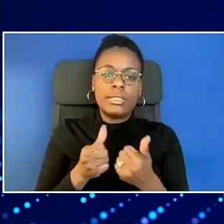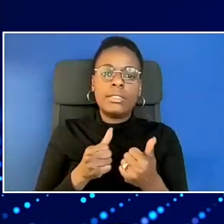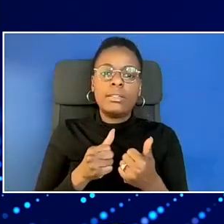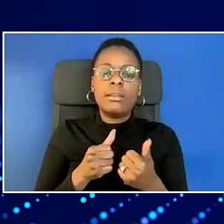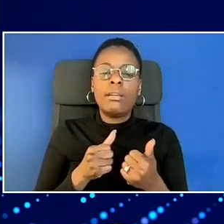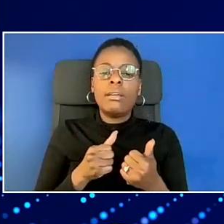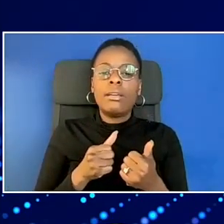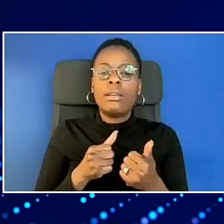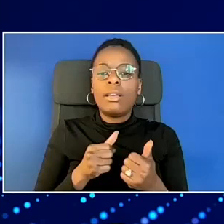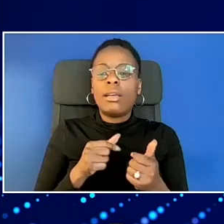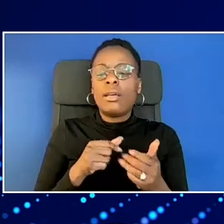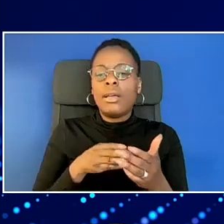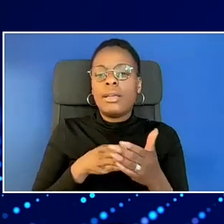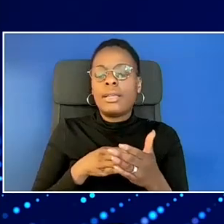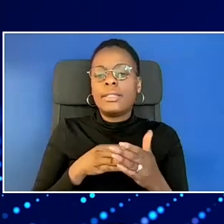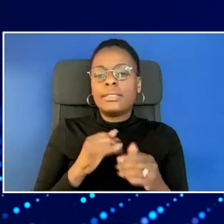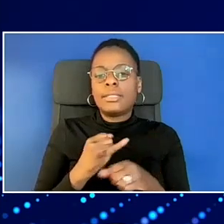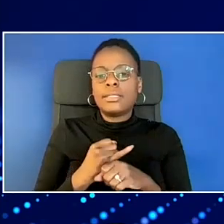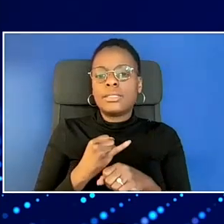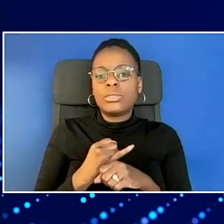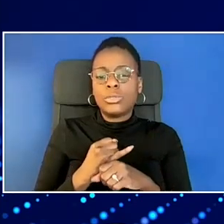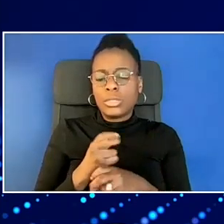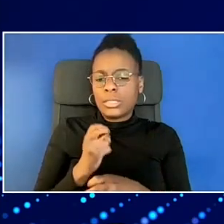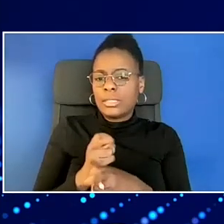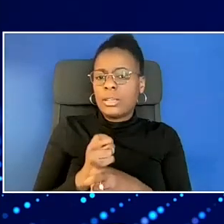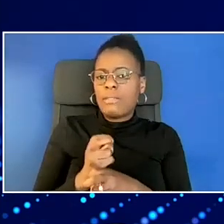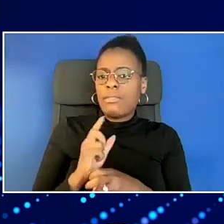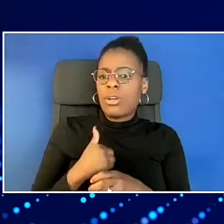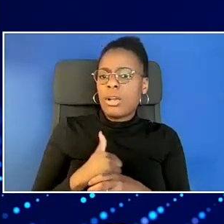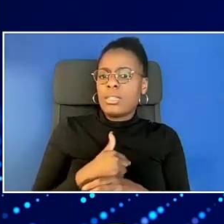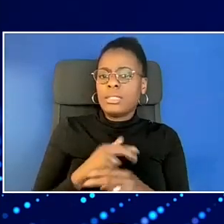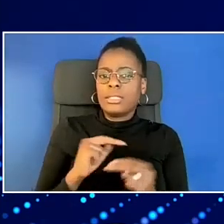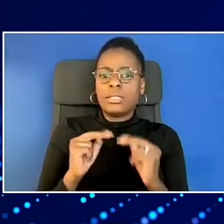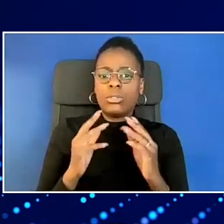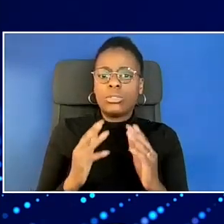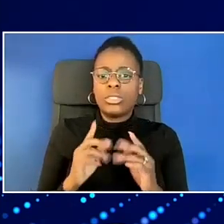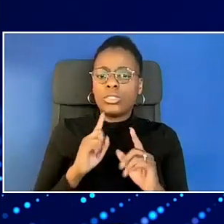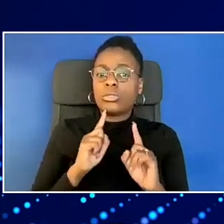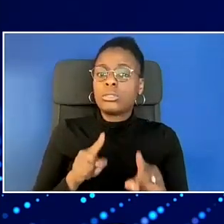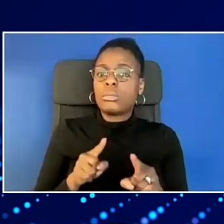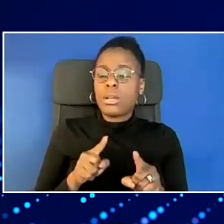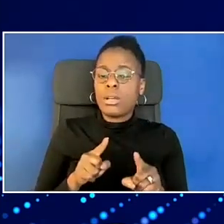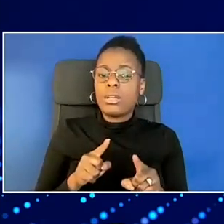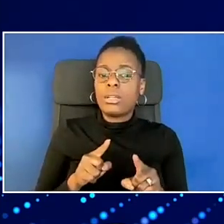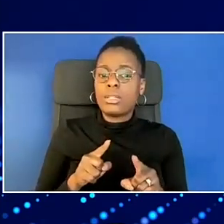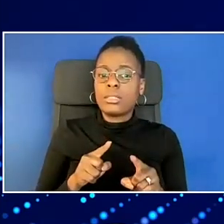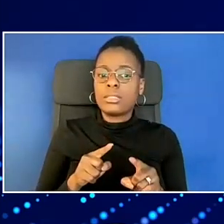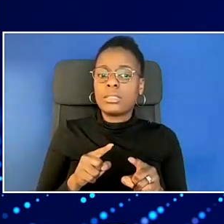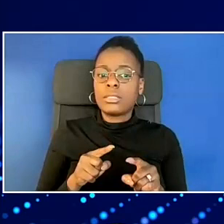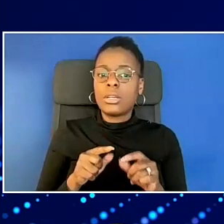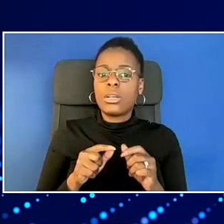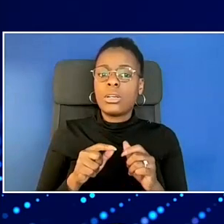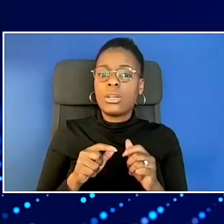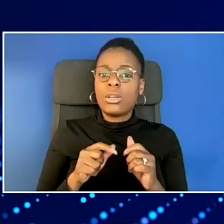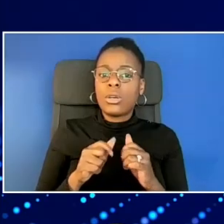it's very hard for us as negotiators to respond to this proposal when there's no actual- like we don't know what we're responding to because there's not an